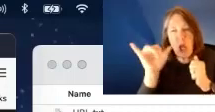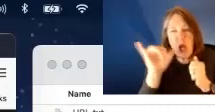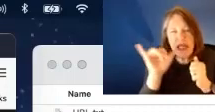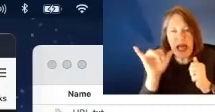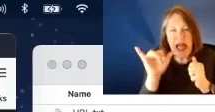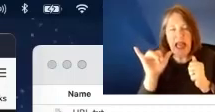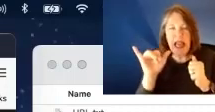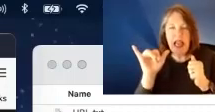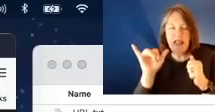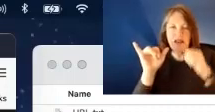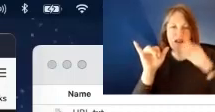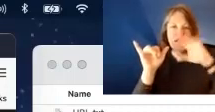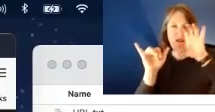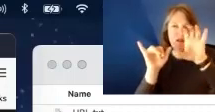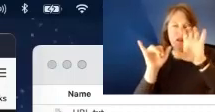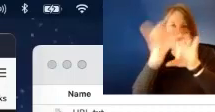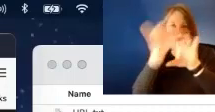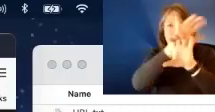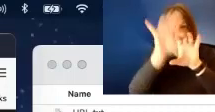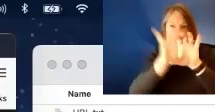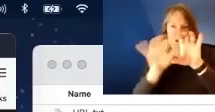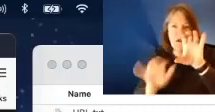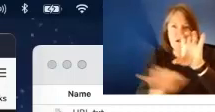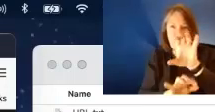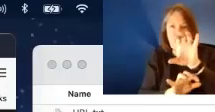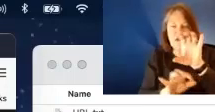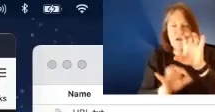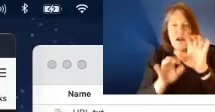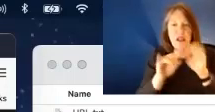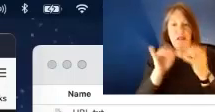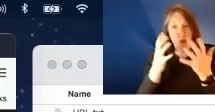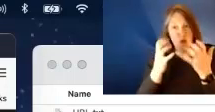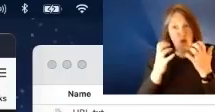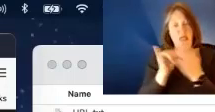07:00:37 you would like to have text flow around the image, what you do is you click